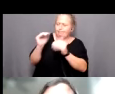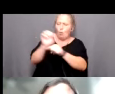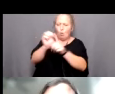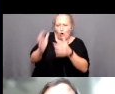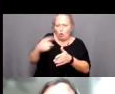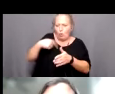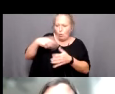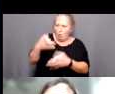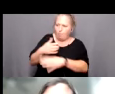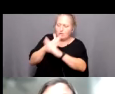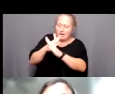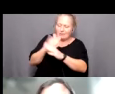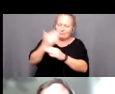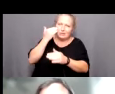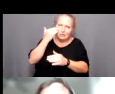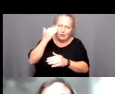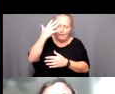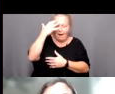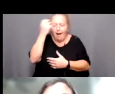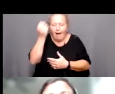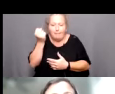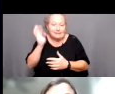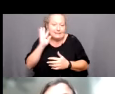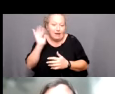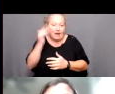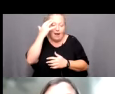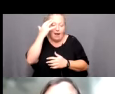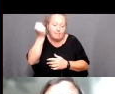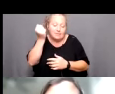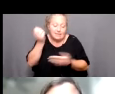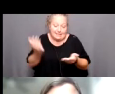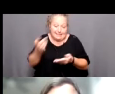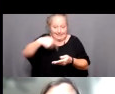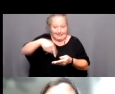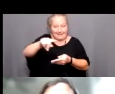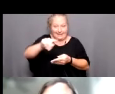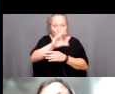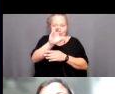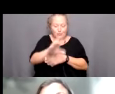sounds very common sense to many of us here in this Zoom space right now,